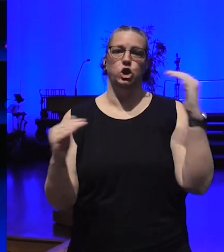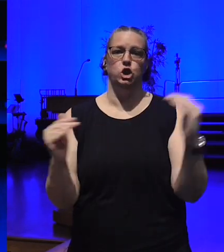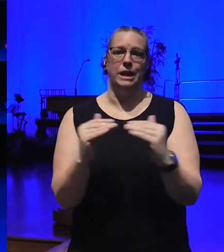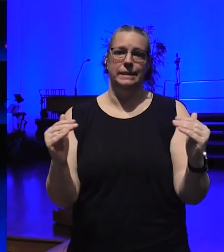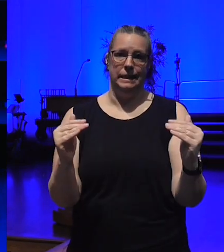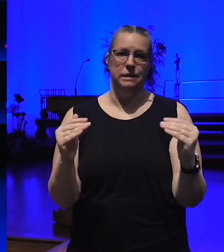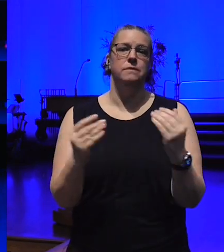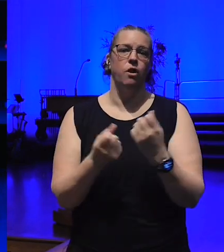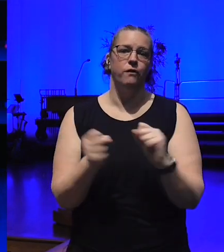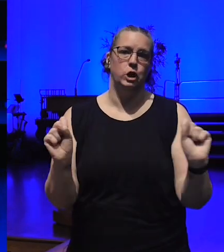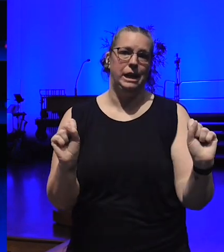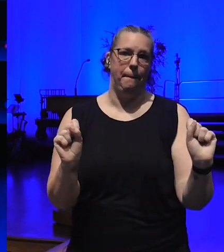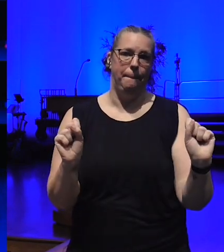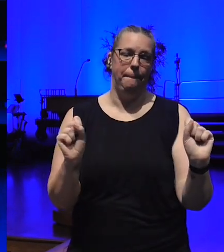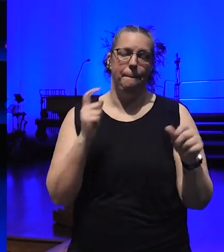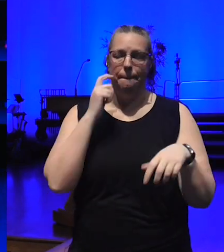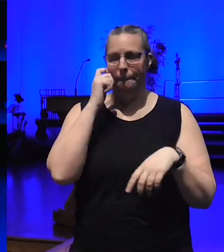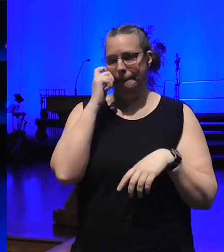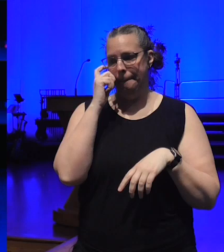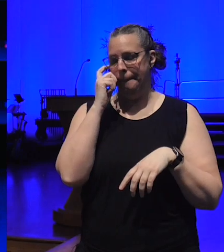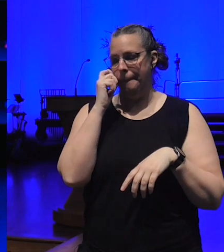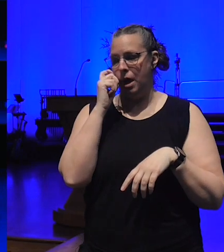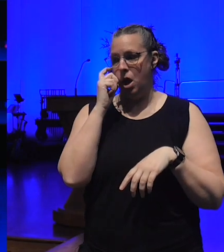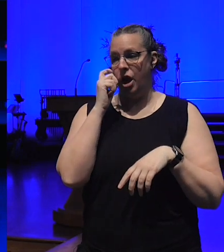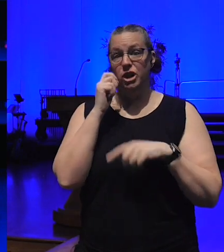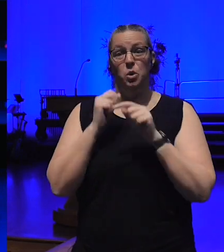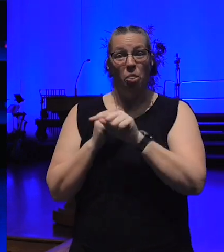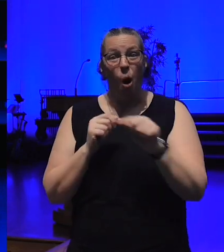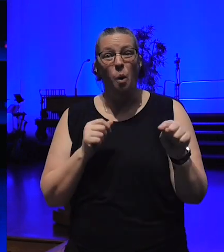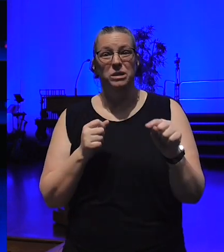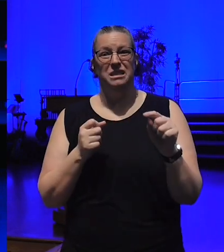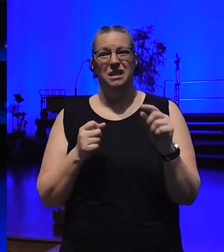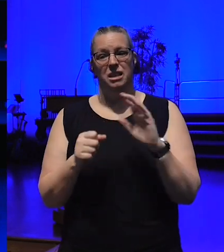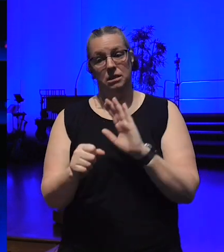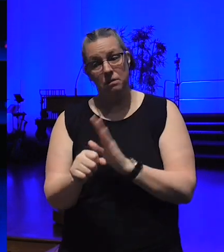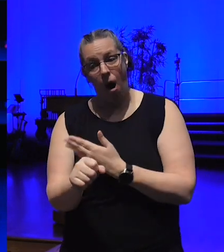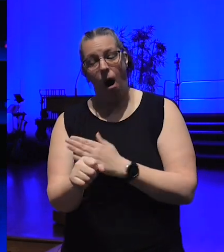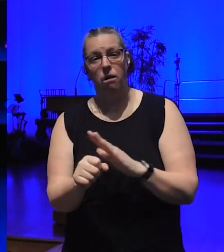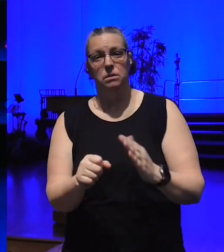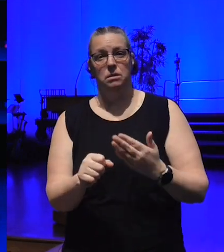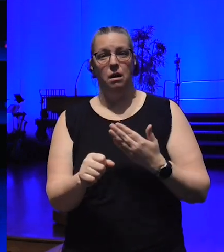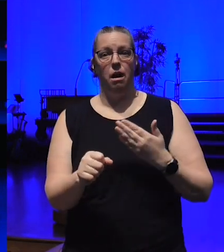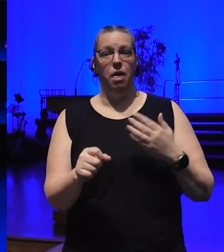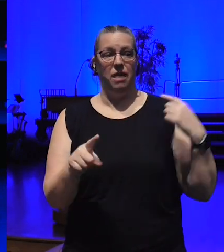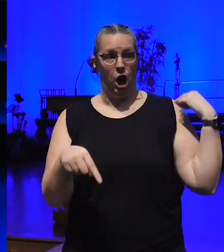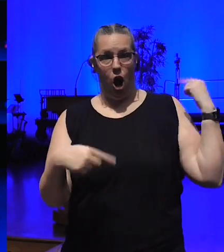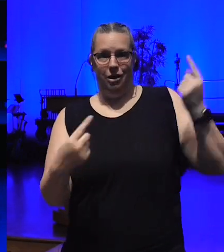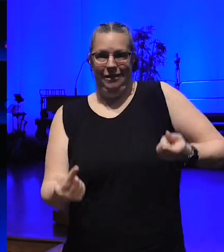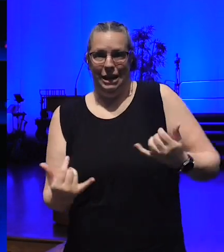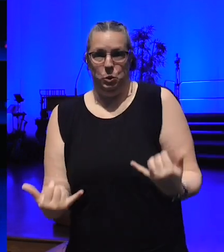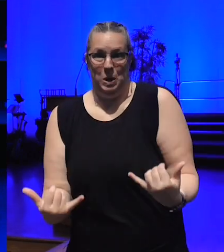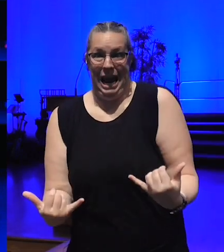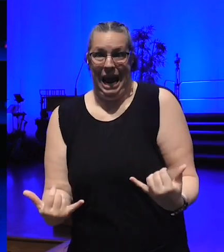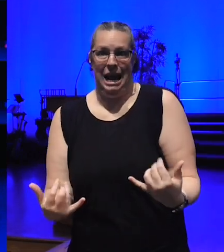for freedom and these songs that have survived up until today many of them have a lot of them